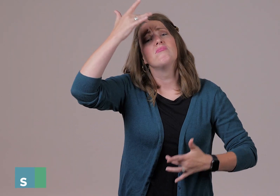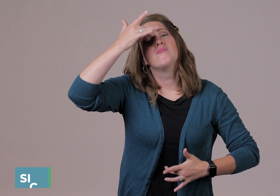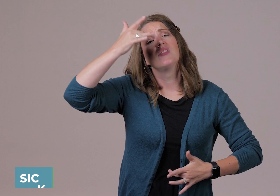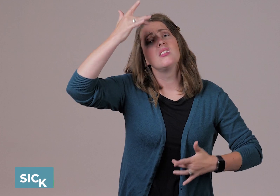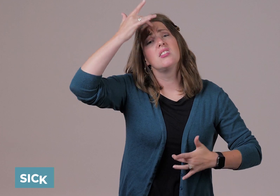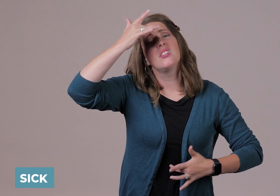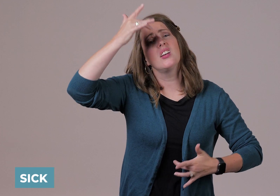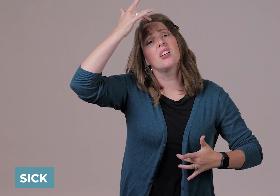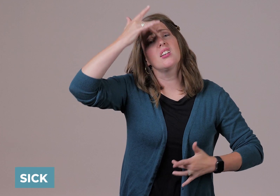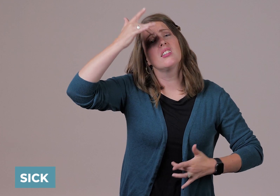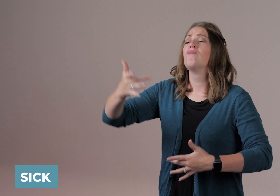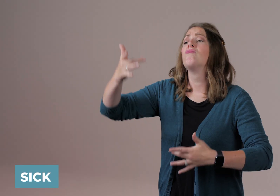sick